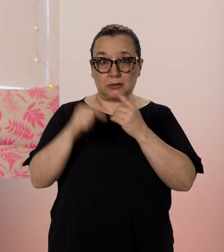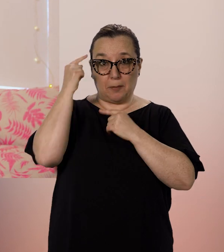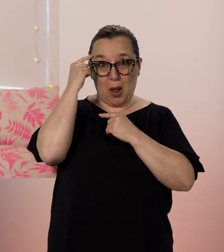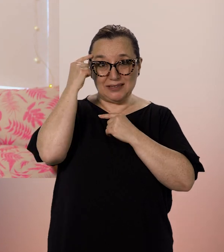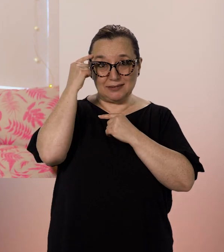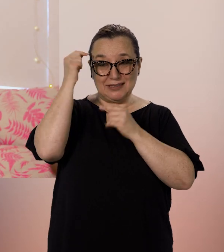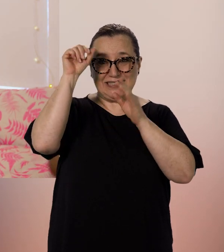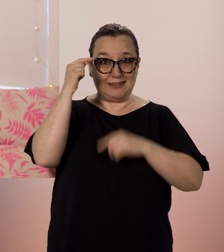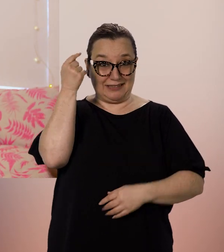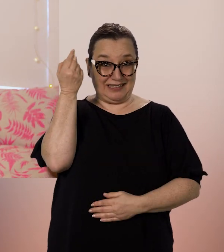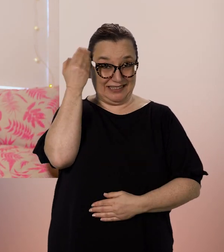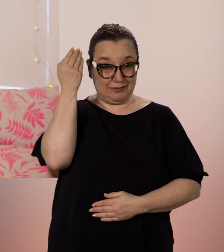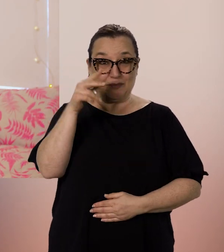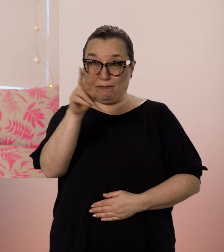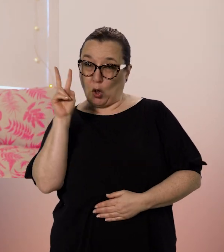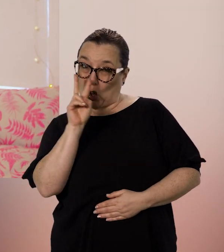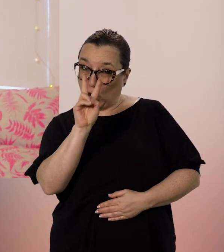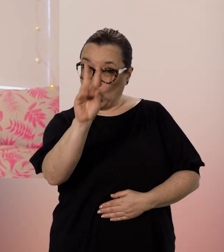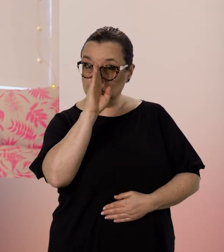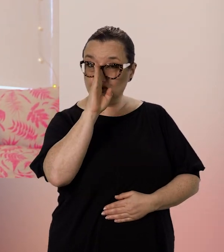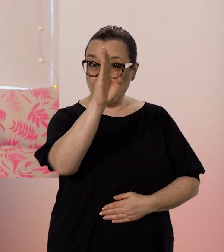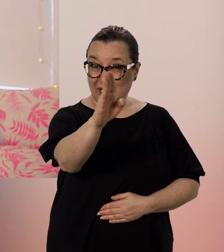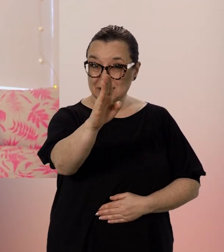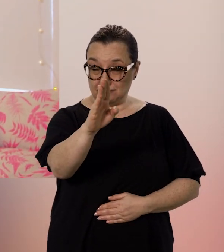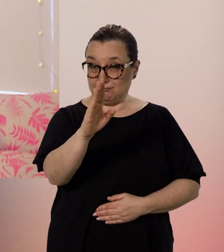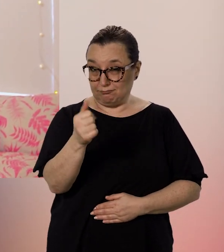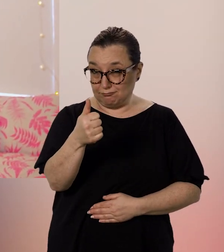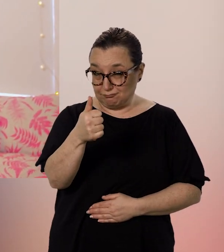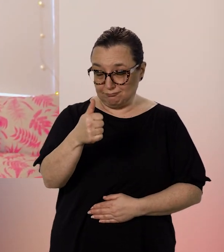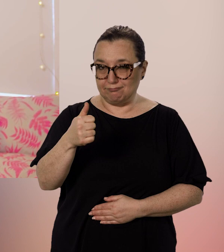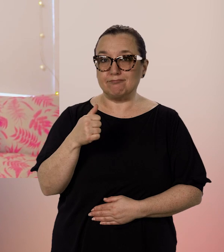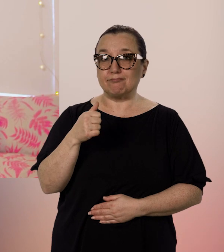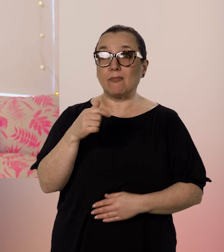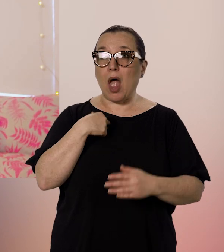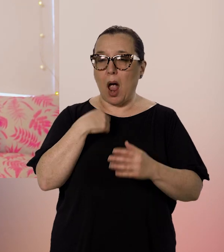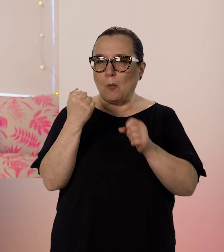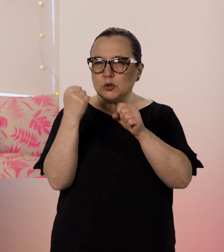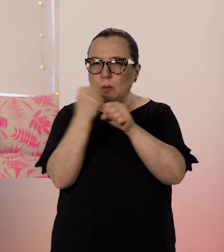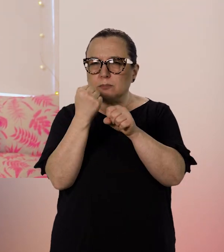edge there. And what that's going to do is be the starting point of where the brow is going to sit. If you then look straight ahead for me